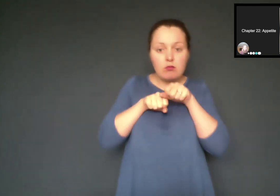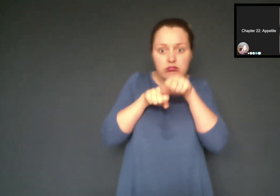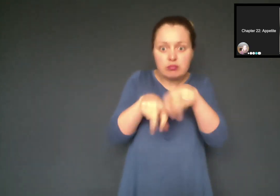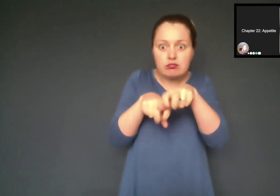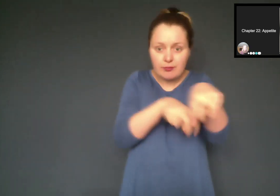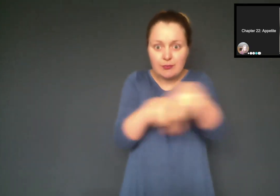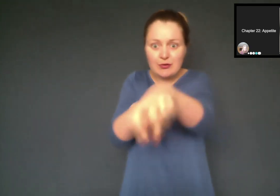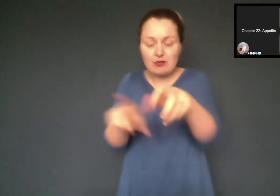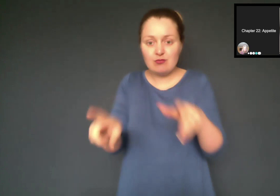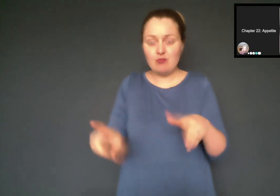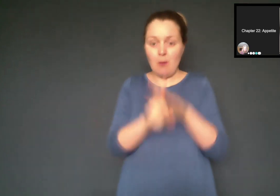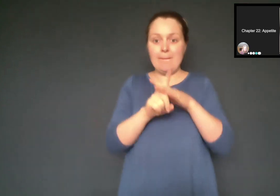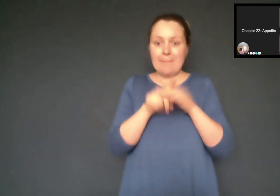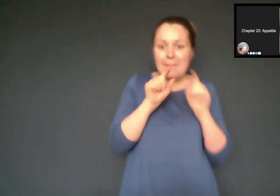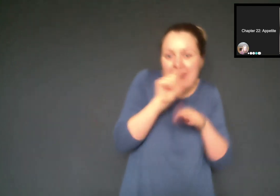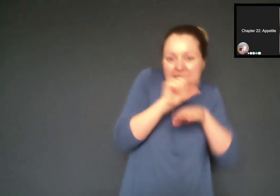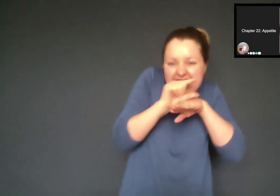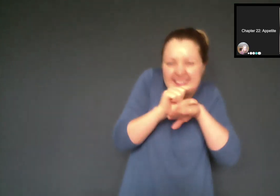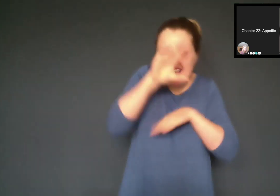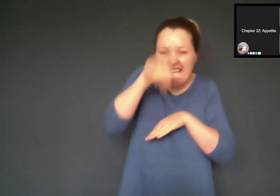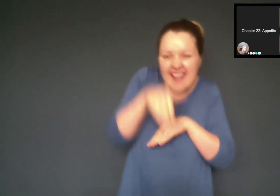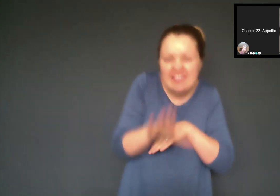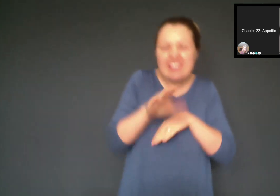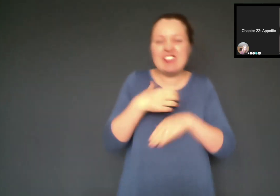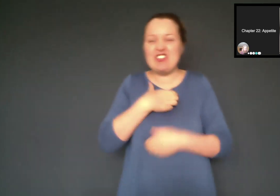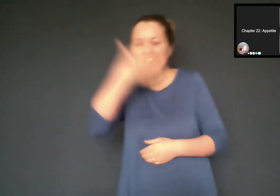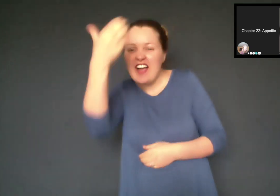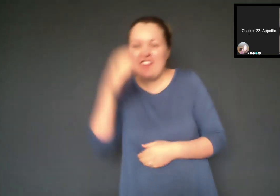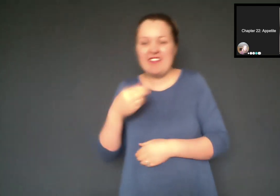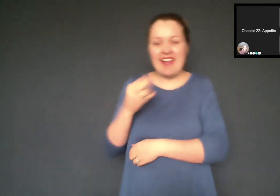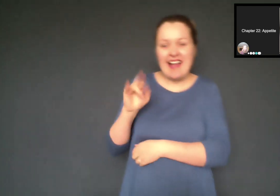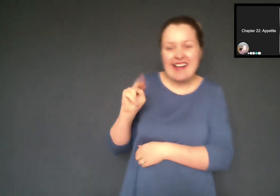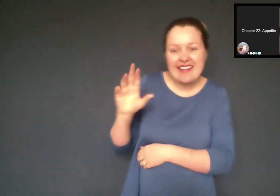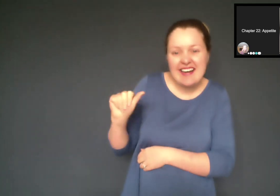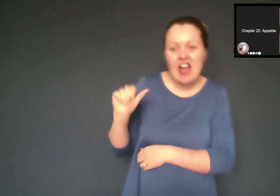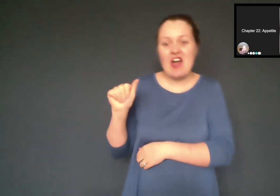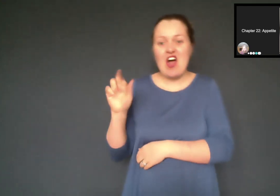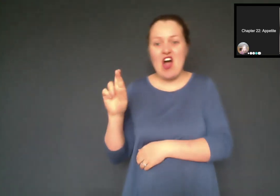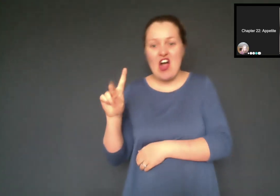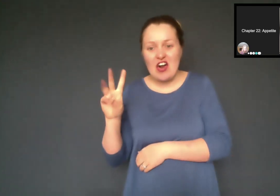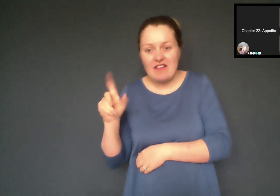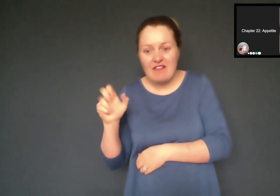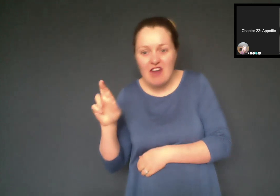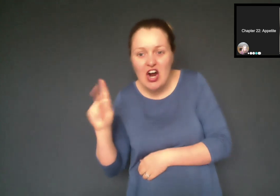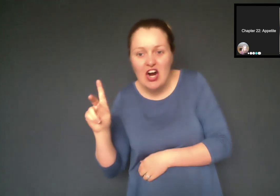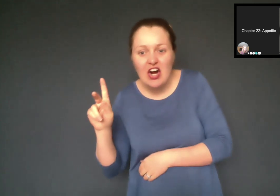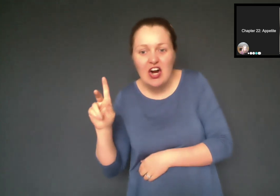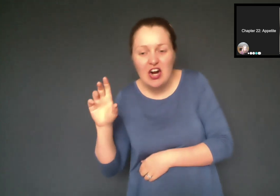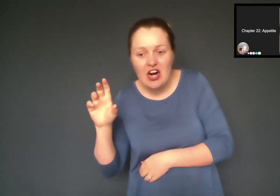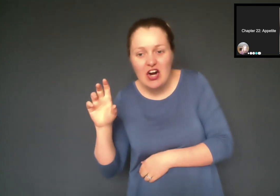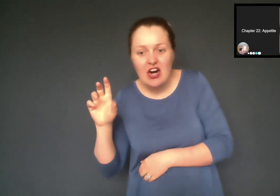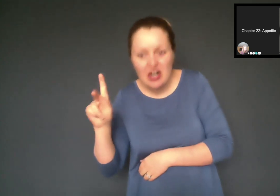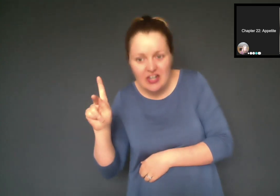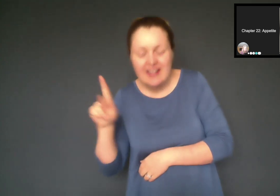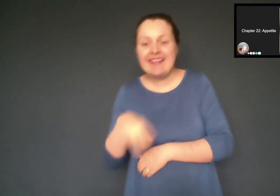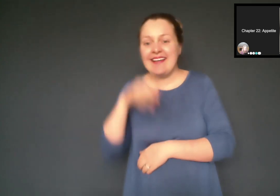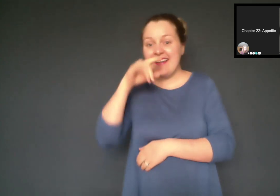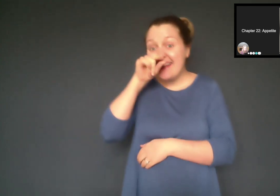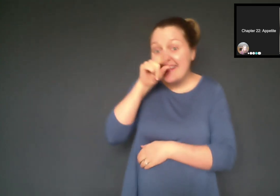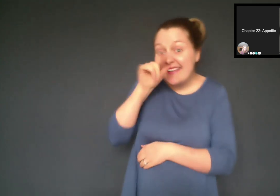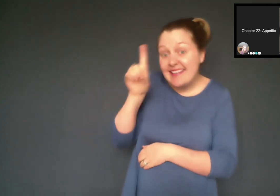miniatures elephants giraffes hyenas aardvarks doves satisfied said hood harvey shrugged